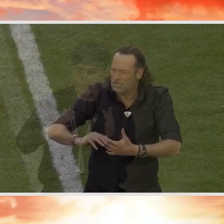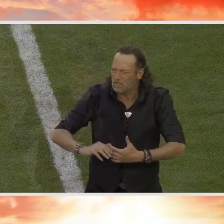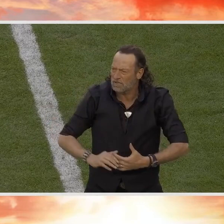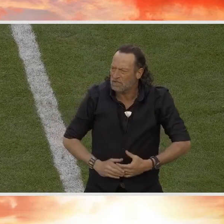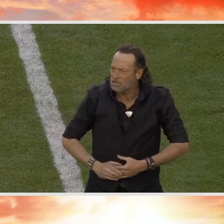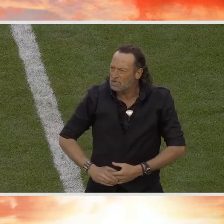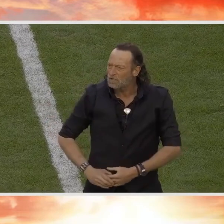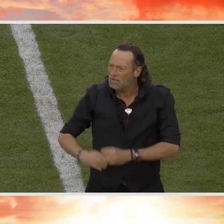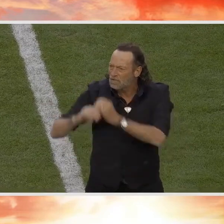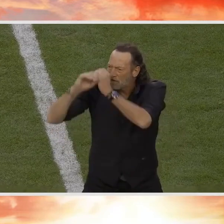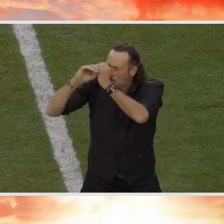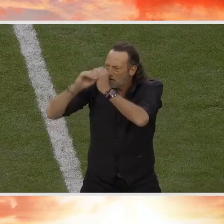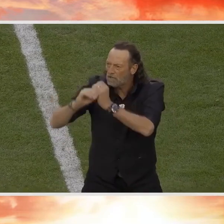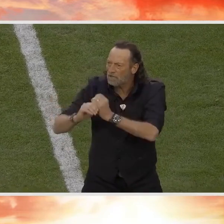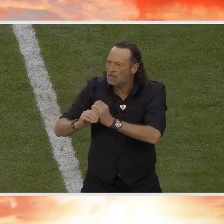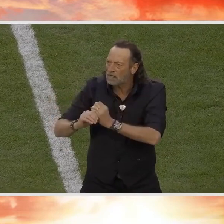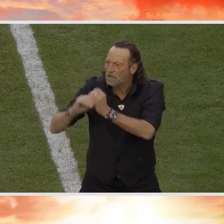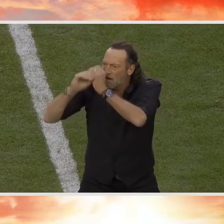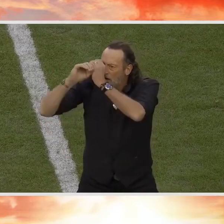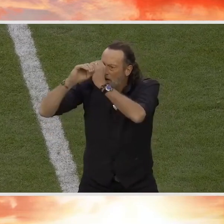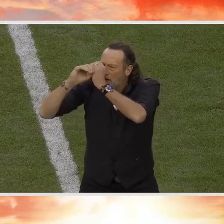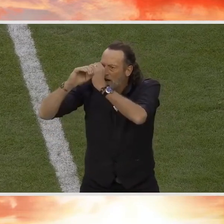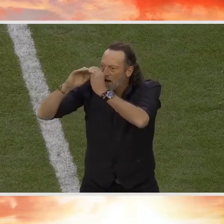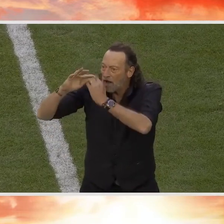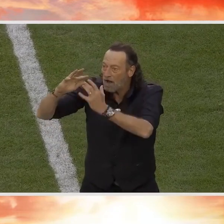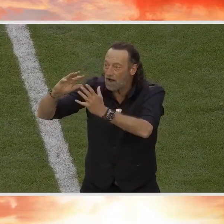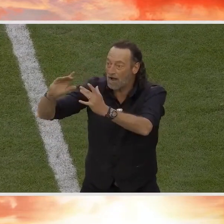and the Deaf entertainer or the interpreters performance side